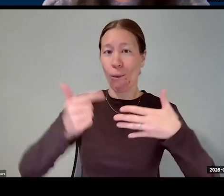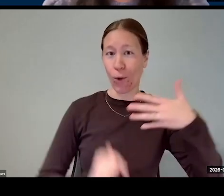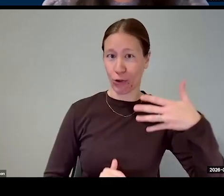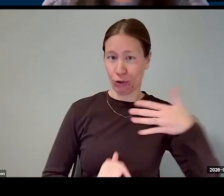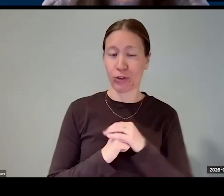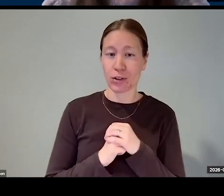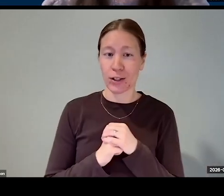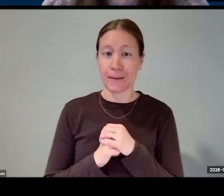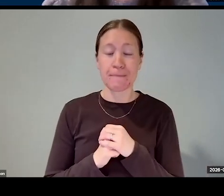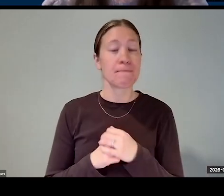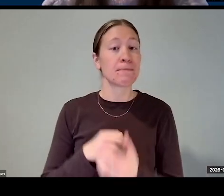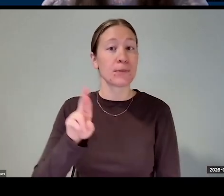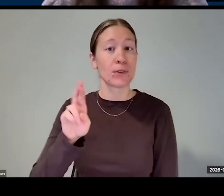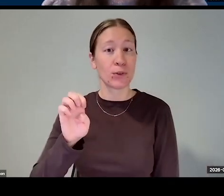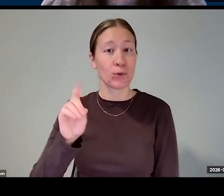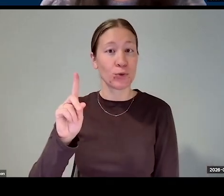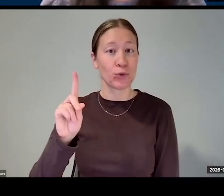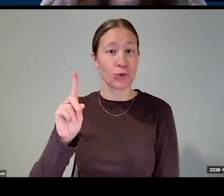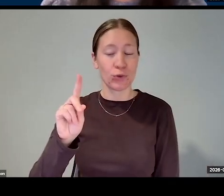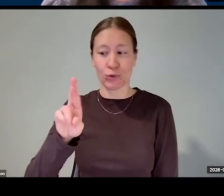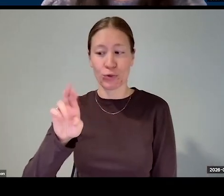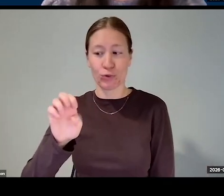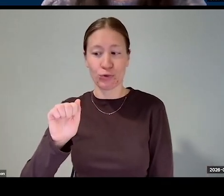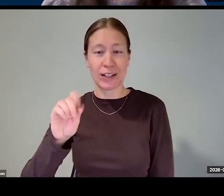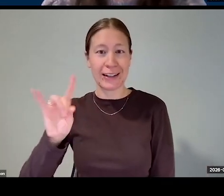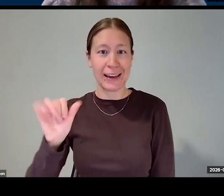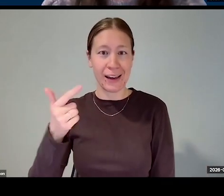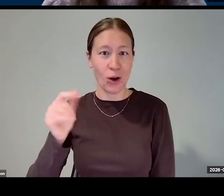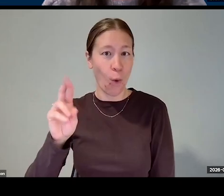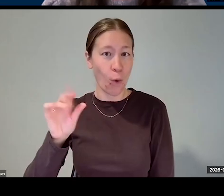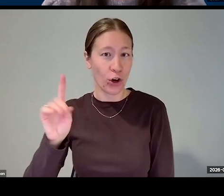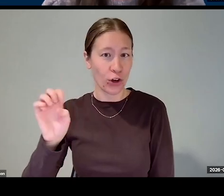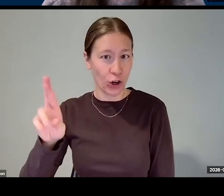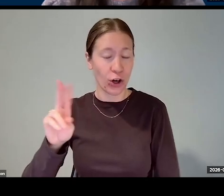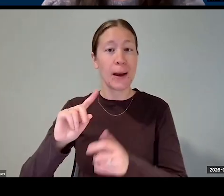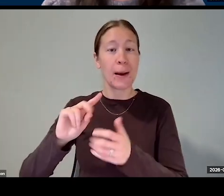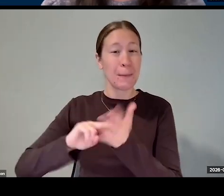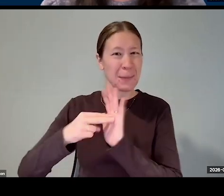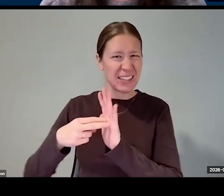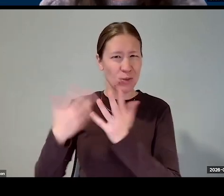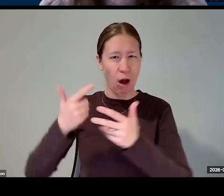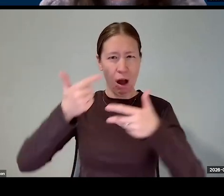to the order in which elements will be processed and read out loud by assistive technology.